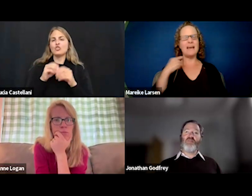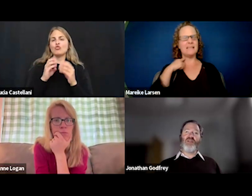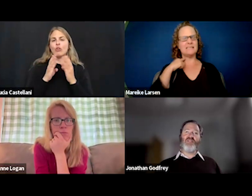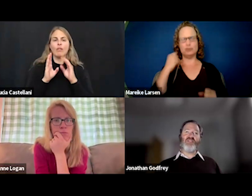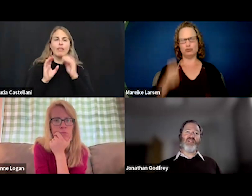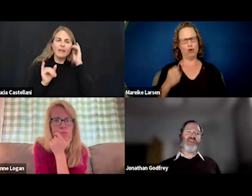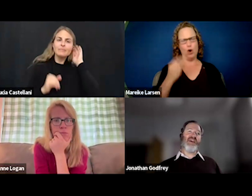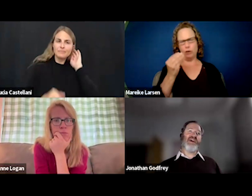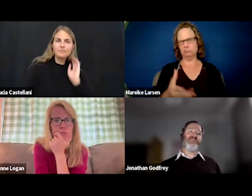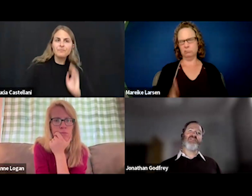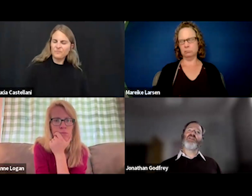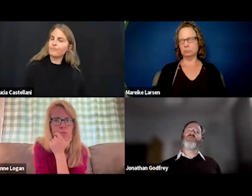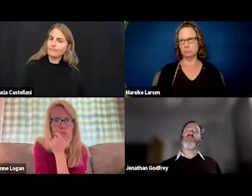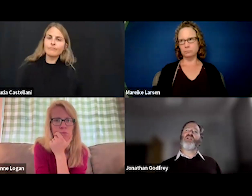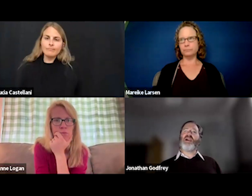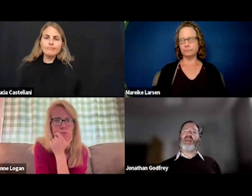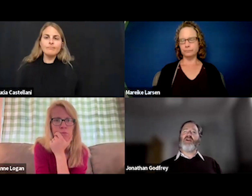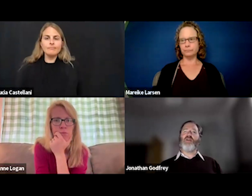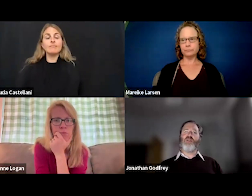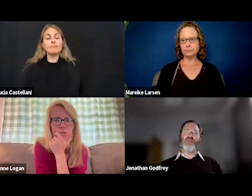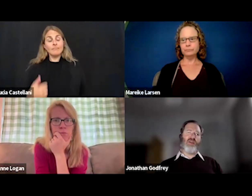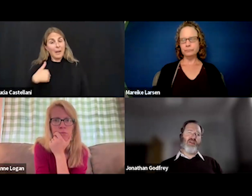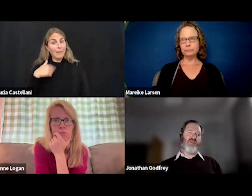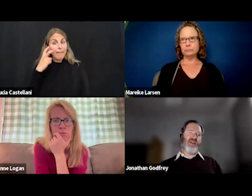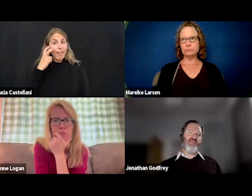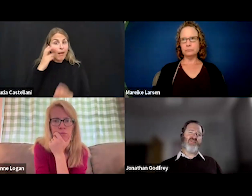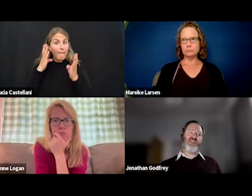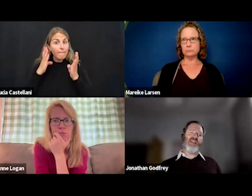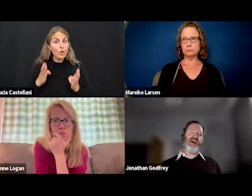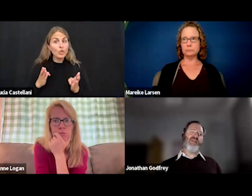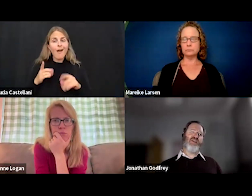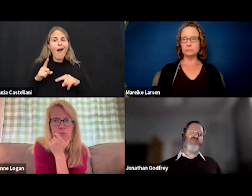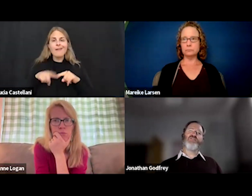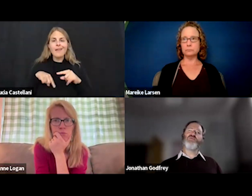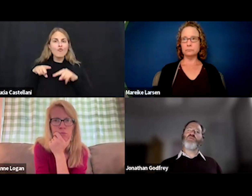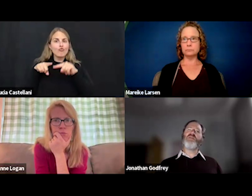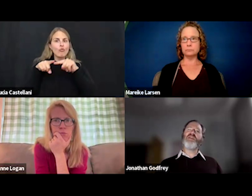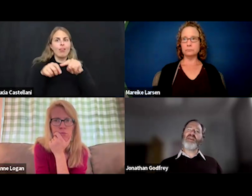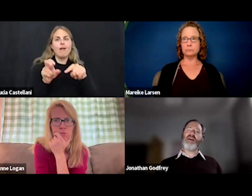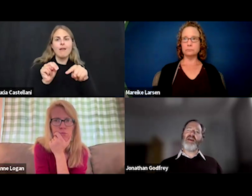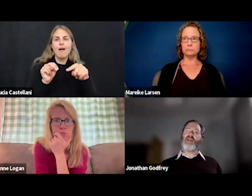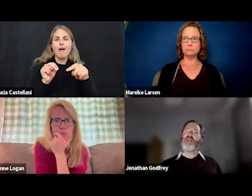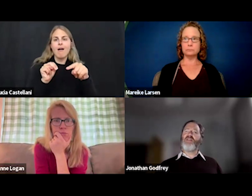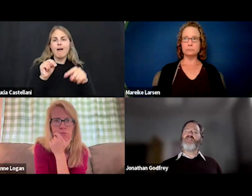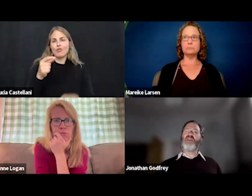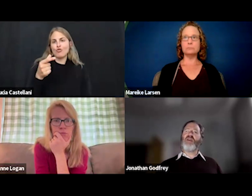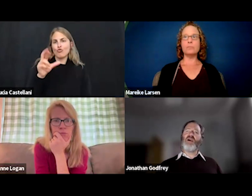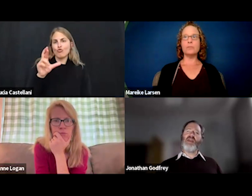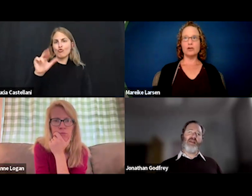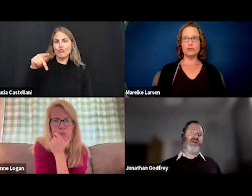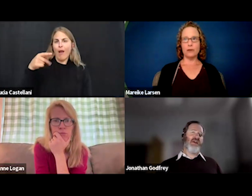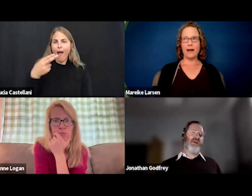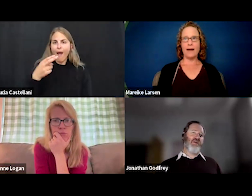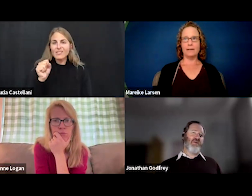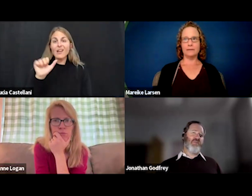more realistically can't rely on graphs and other visual media in the same way.